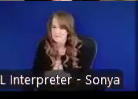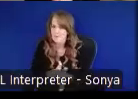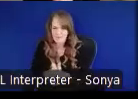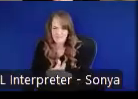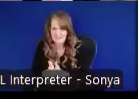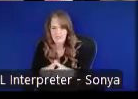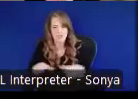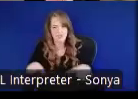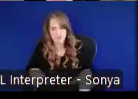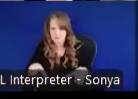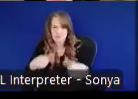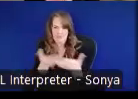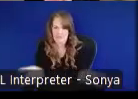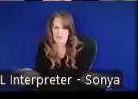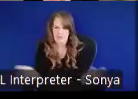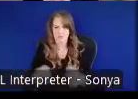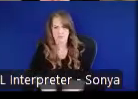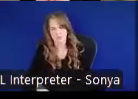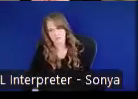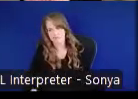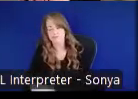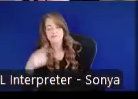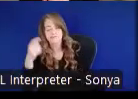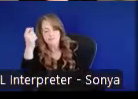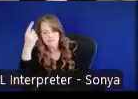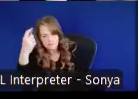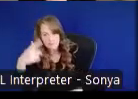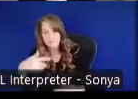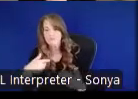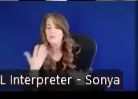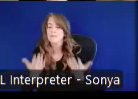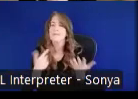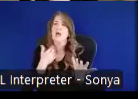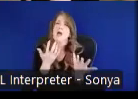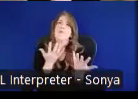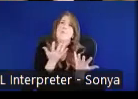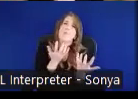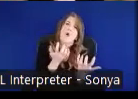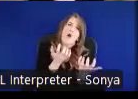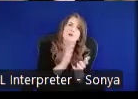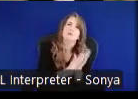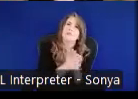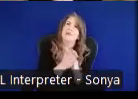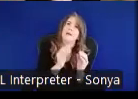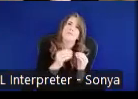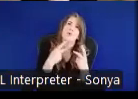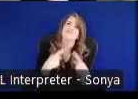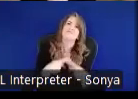like I might desire being more physically fit. And so I might